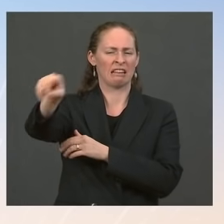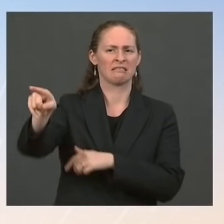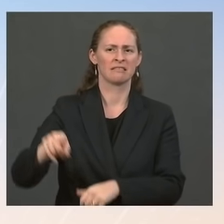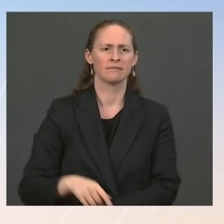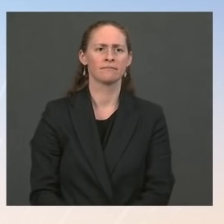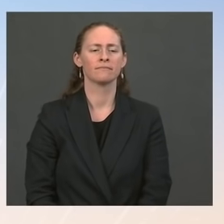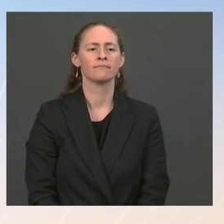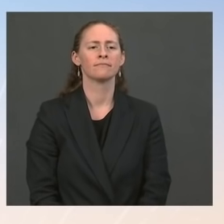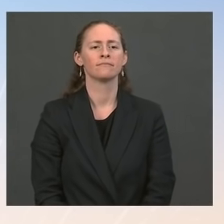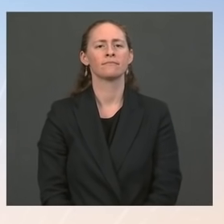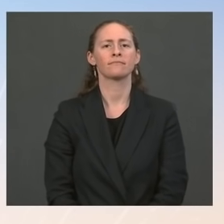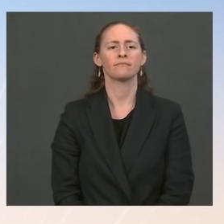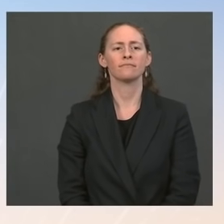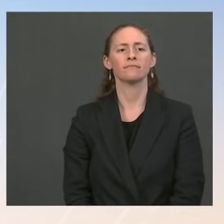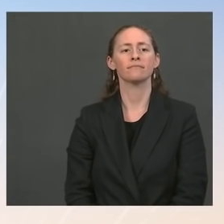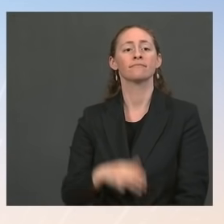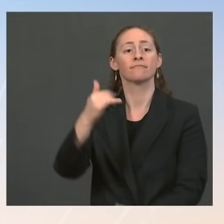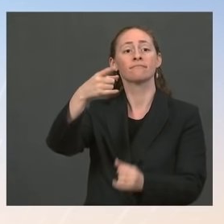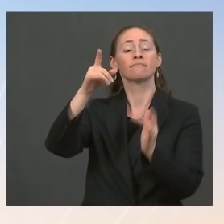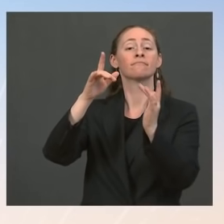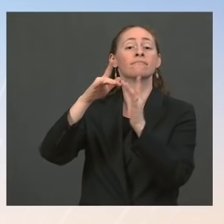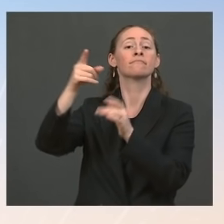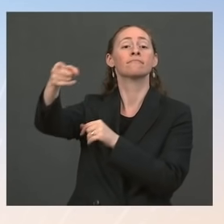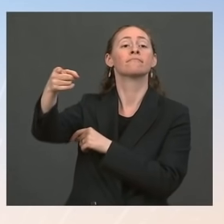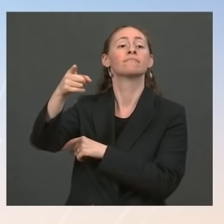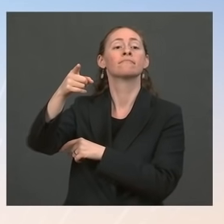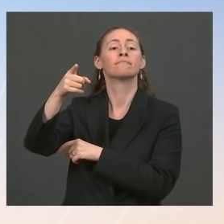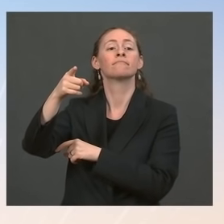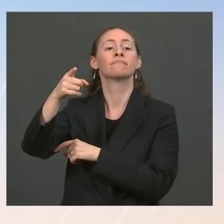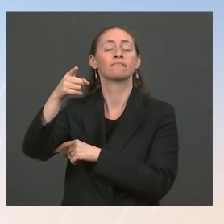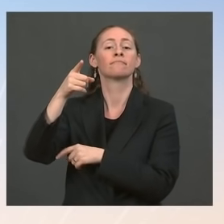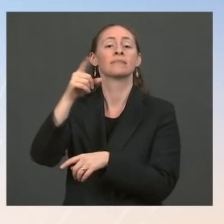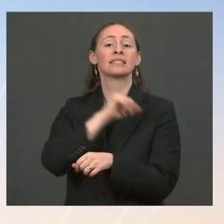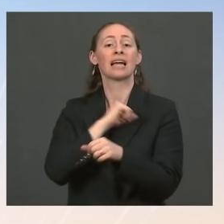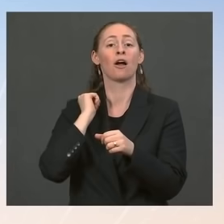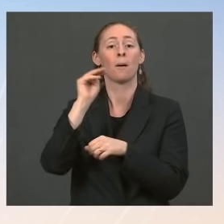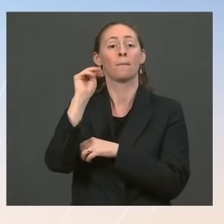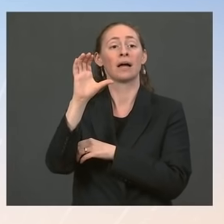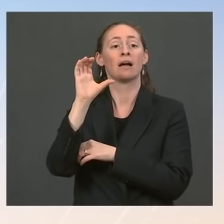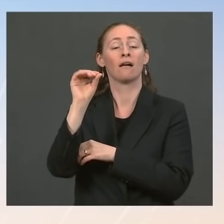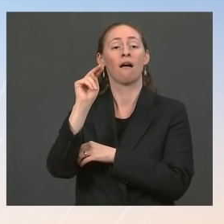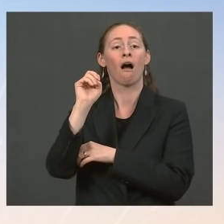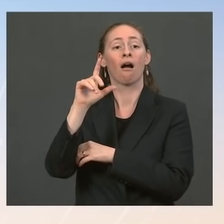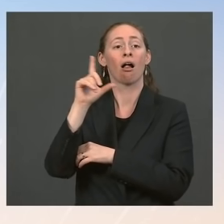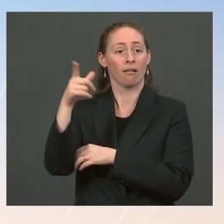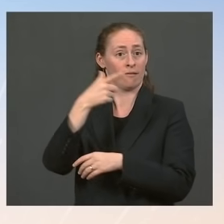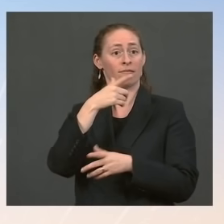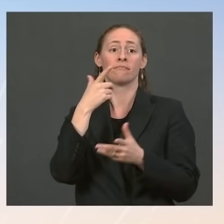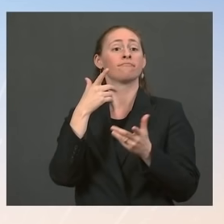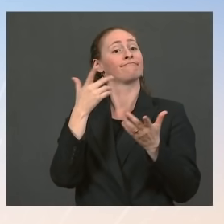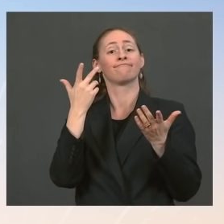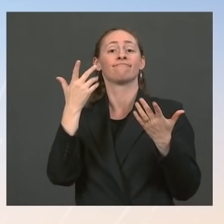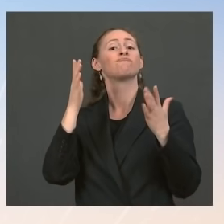isn't going to help us avoid a default and a shutdown, at least he'll get out of the way and let Democrats do it alone so we can avoid a default.